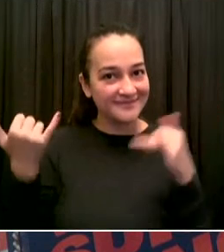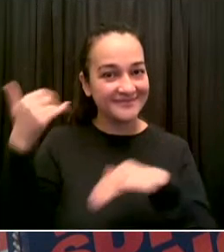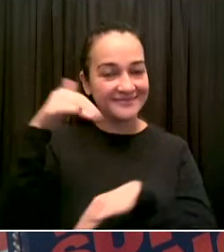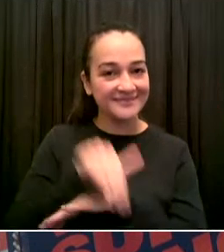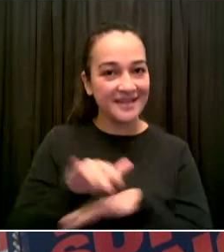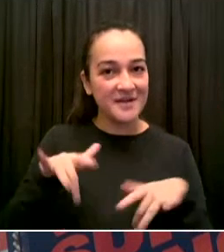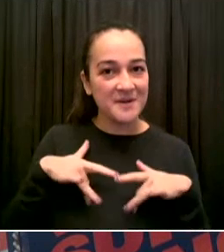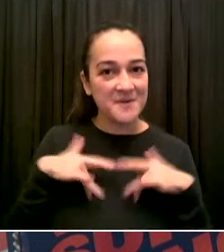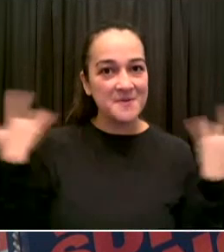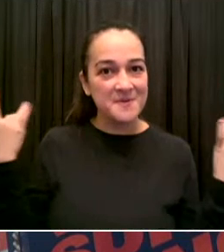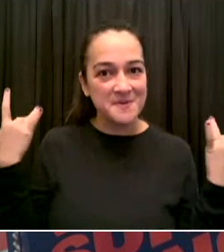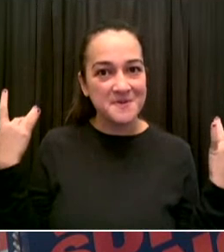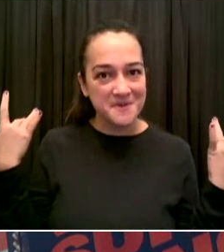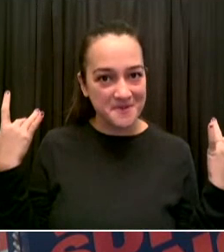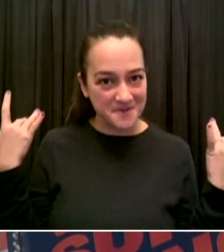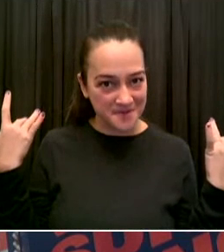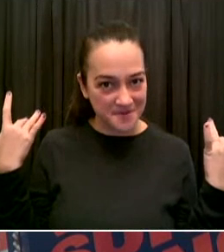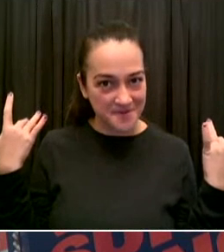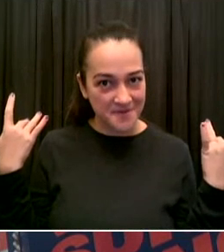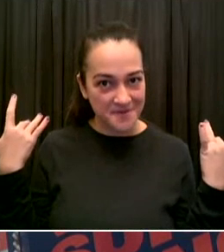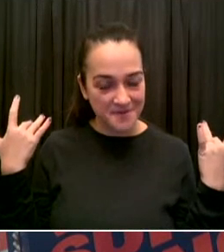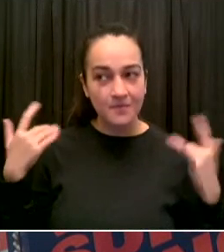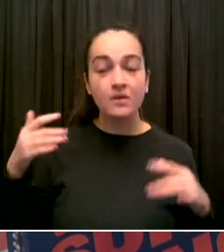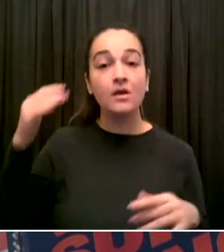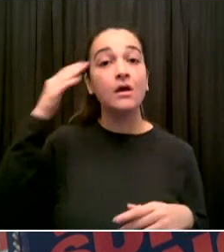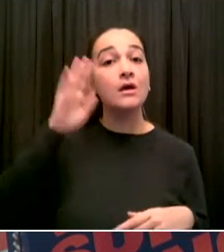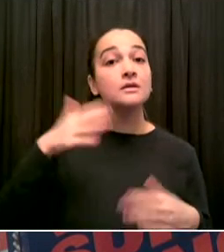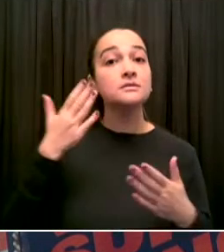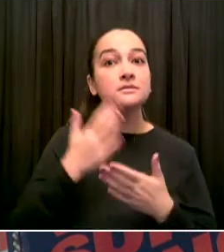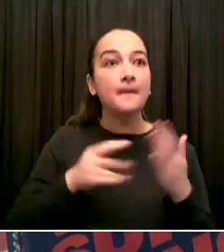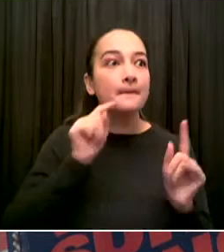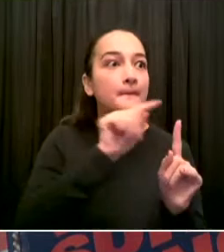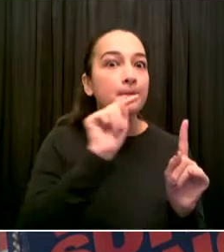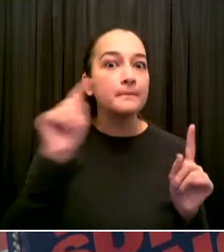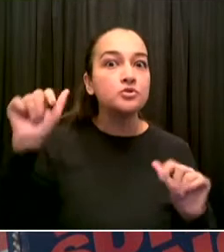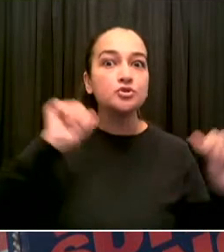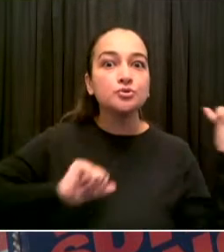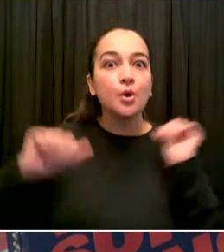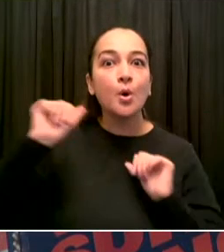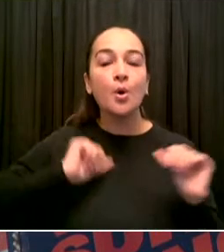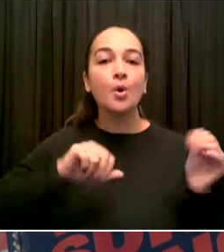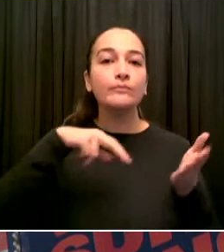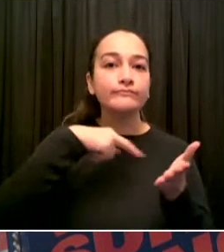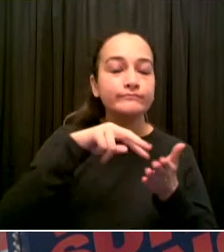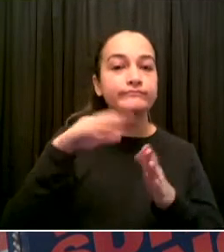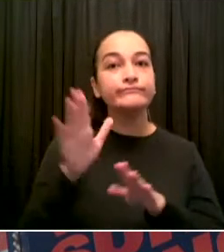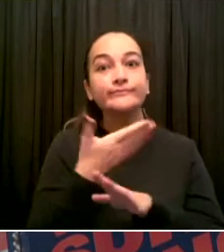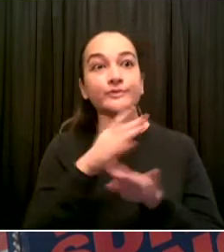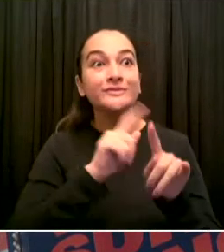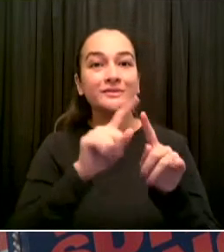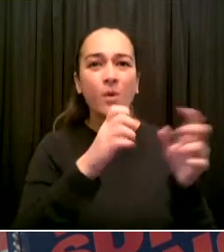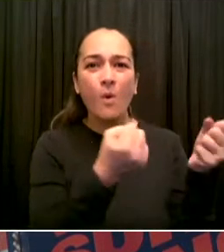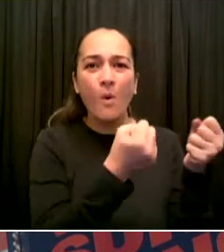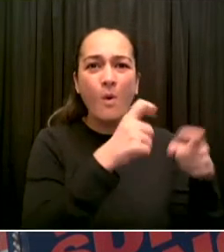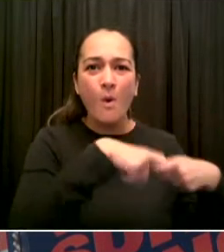AND TONIGHT, A LOT OF BROADWAY'S COMING BACK. SOME OF THE VERY BIGGEST SHOWS